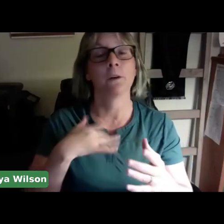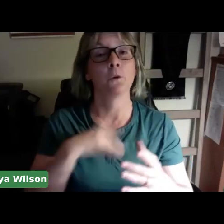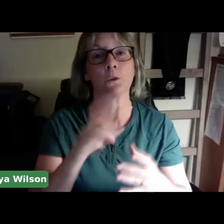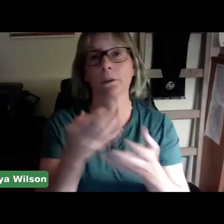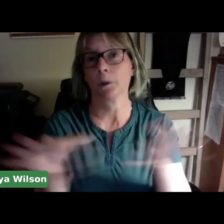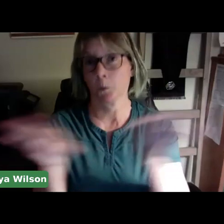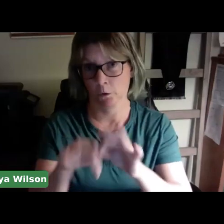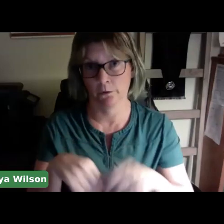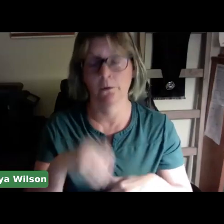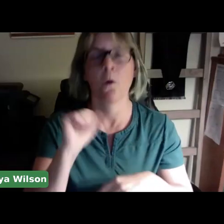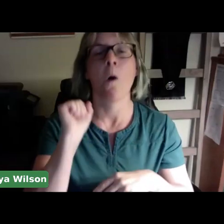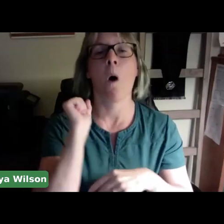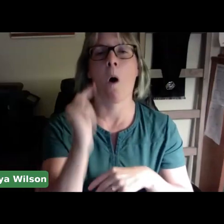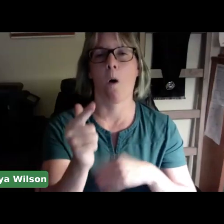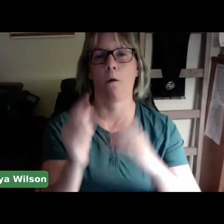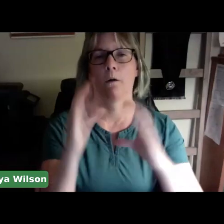So it's good to have a few options.